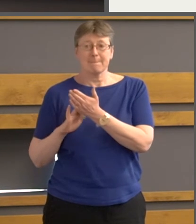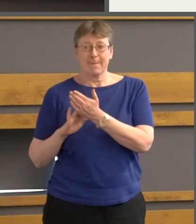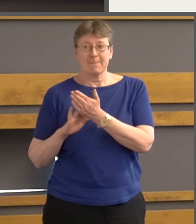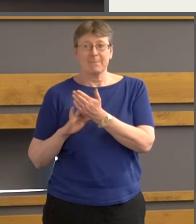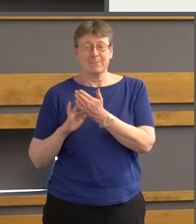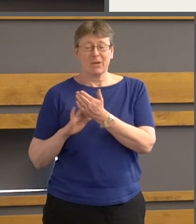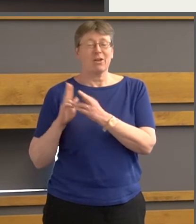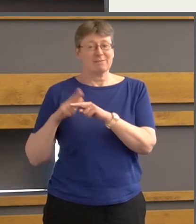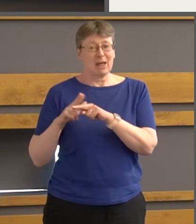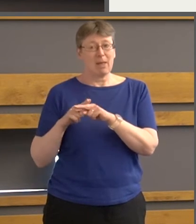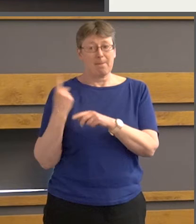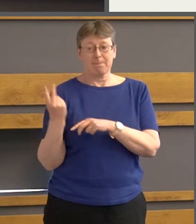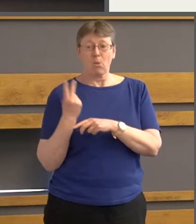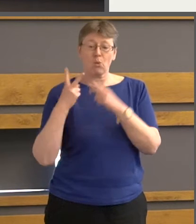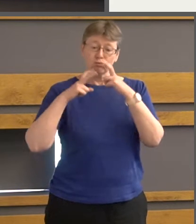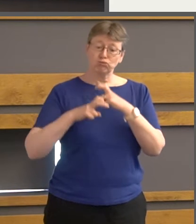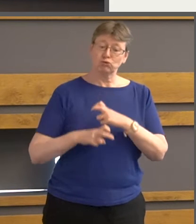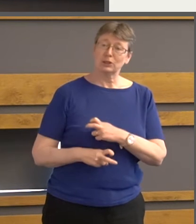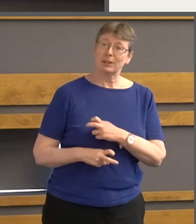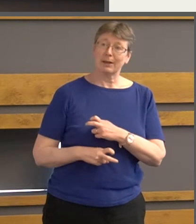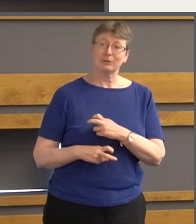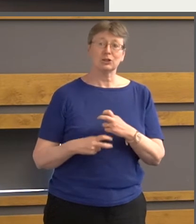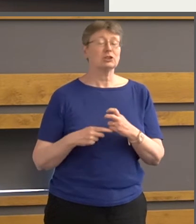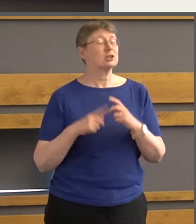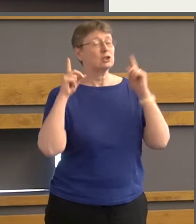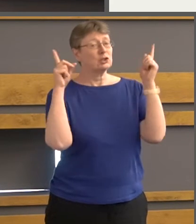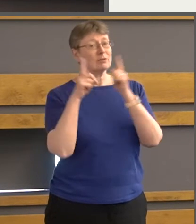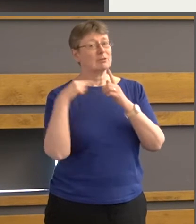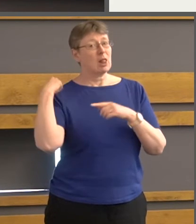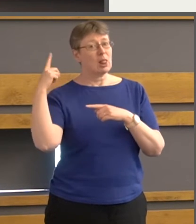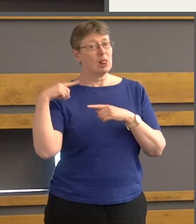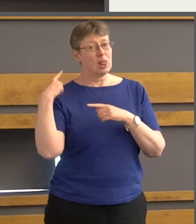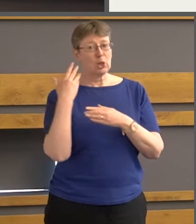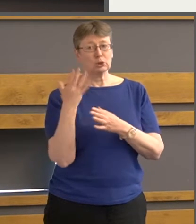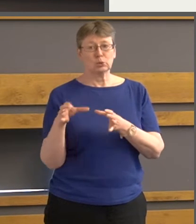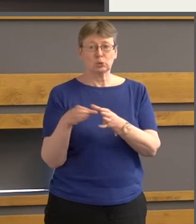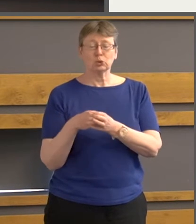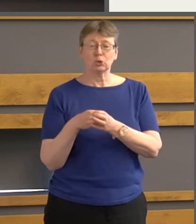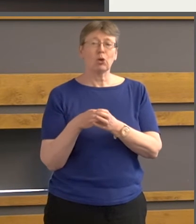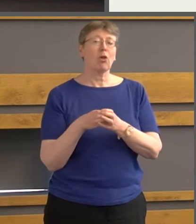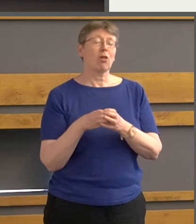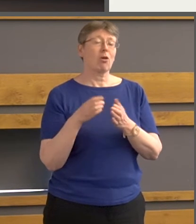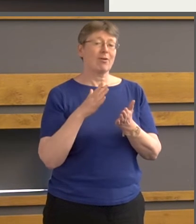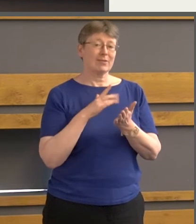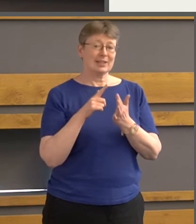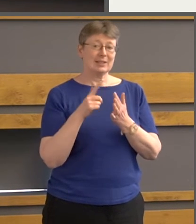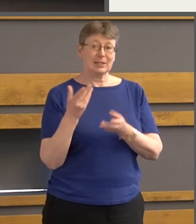They had been researchers at London School of Economics, and my father was actually the first Commonwealth scholar from India,